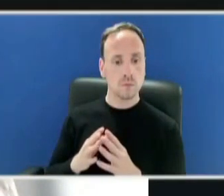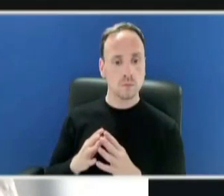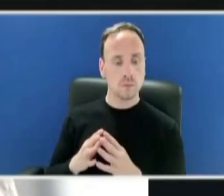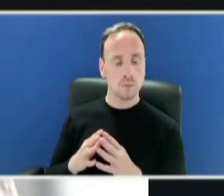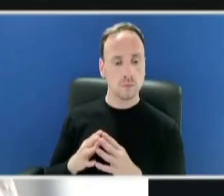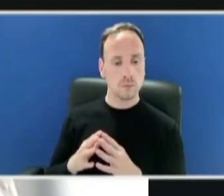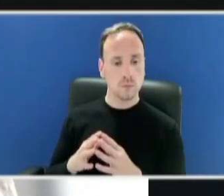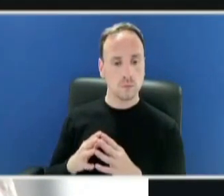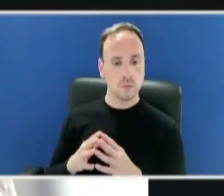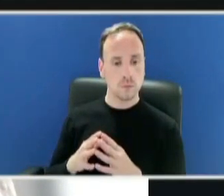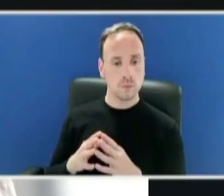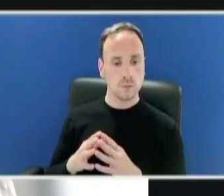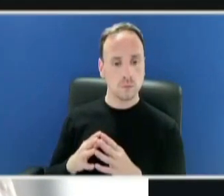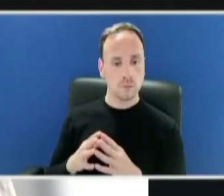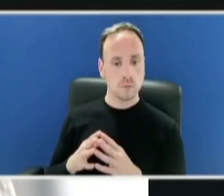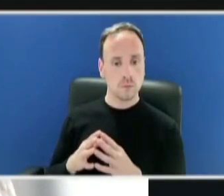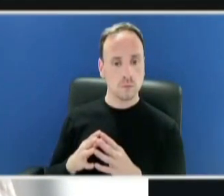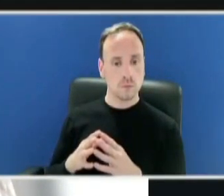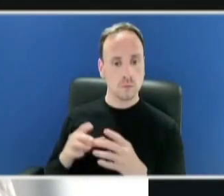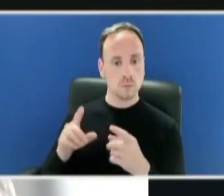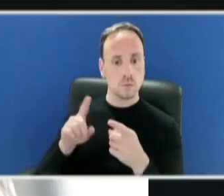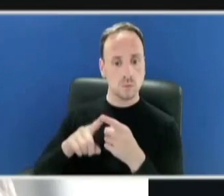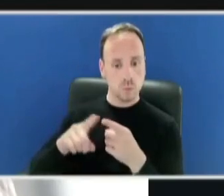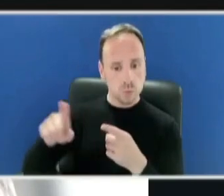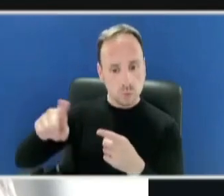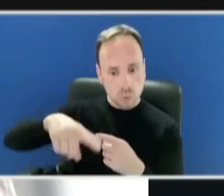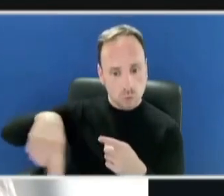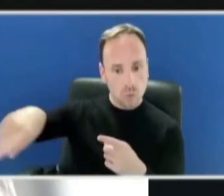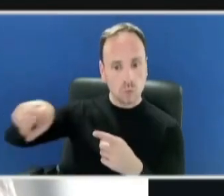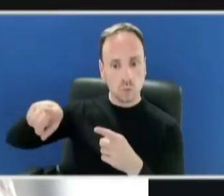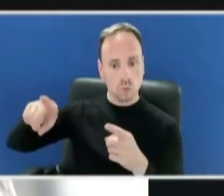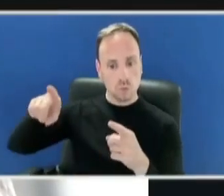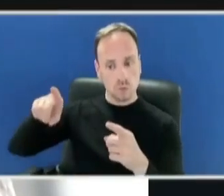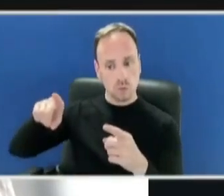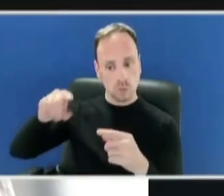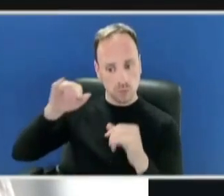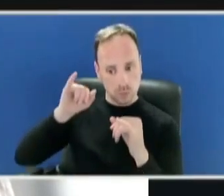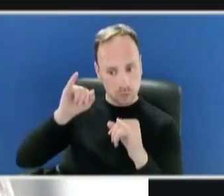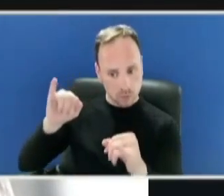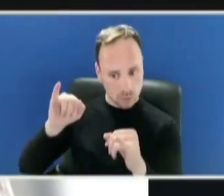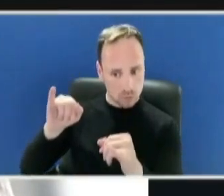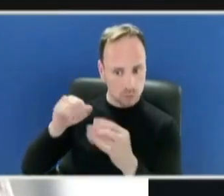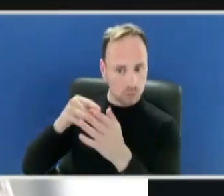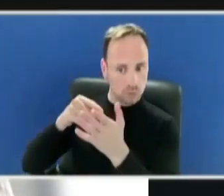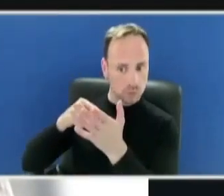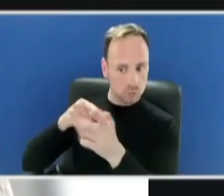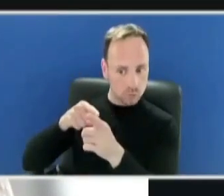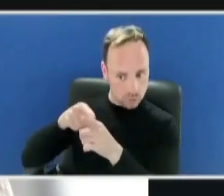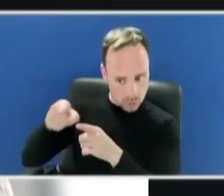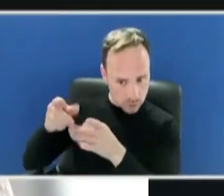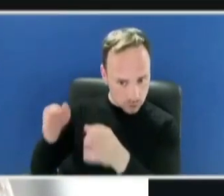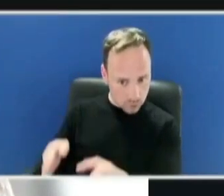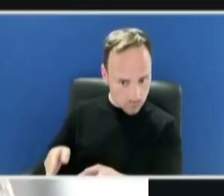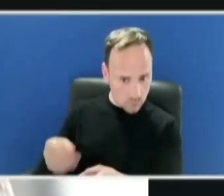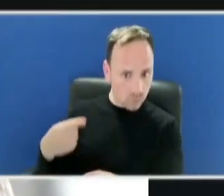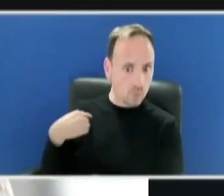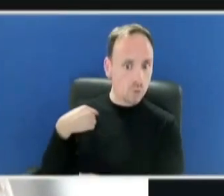Instructional specialist that reached out. We heard your, your, um your questions and I wanna say, I wanna say, um,